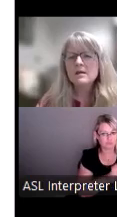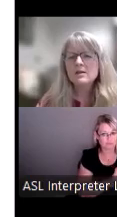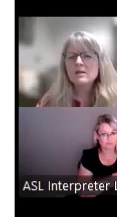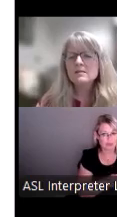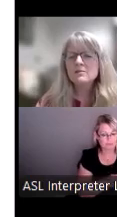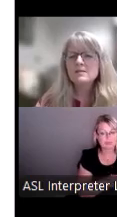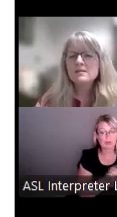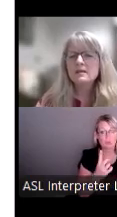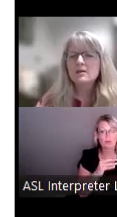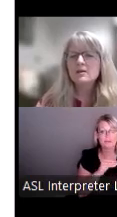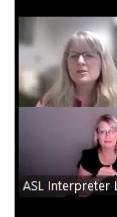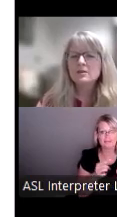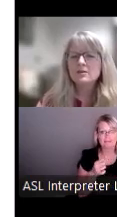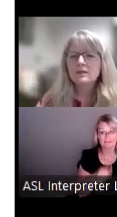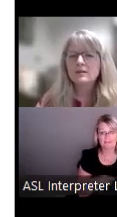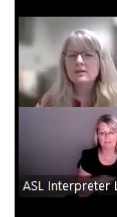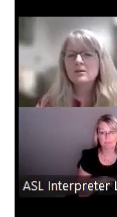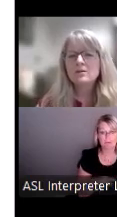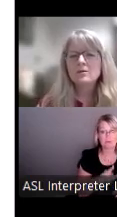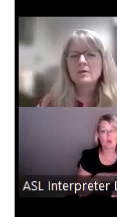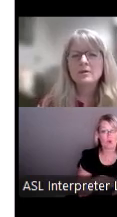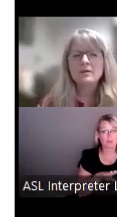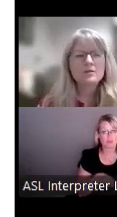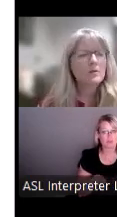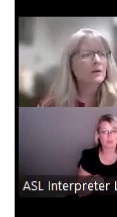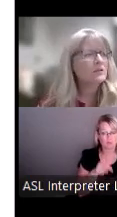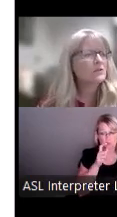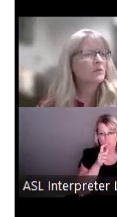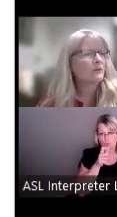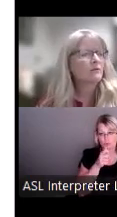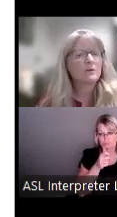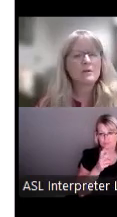done on this was done on children who were 12 to 24